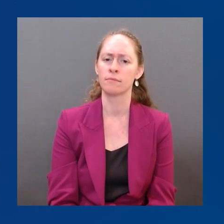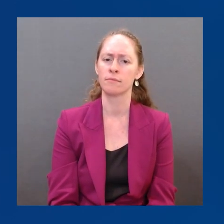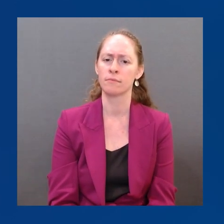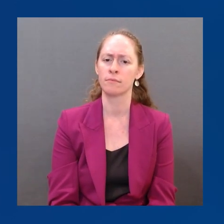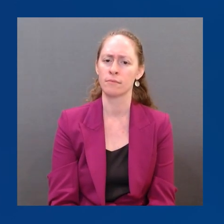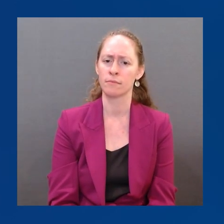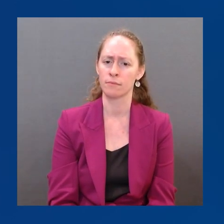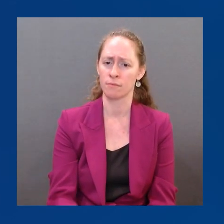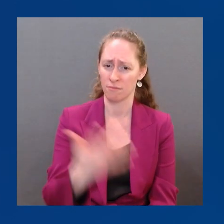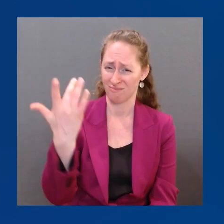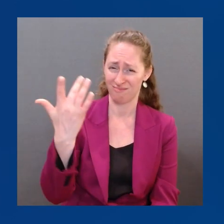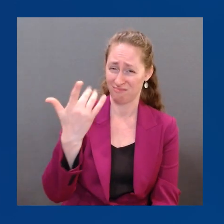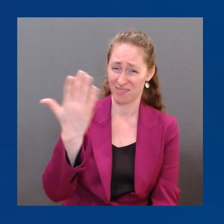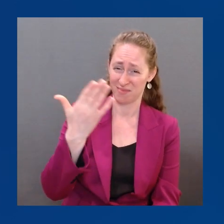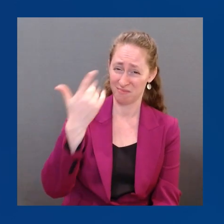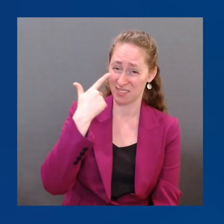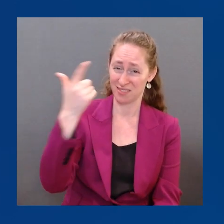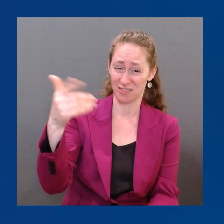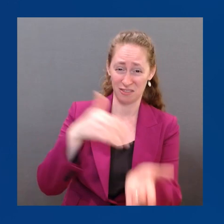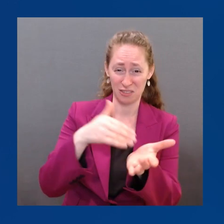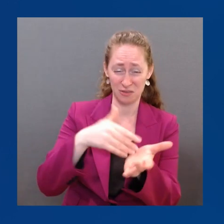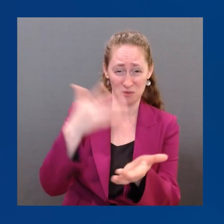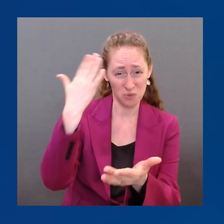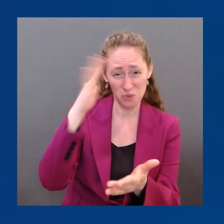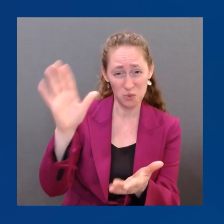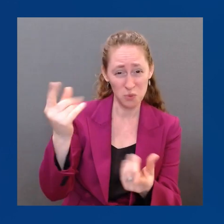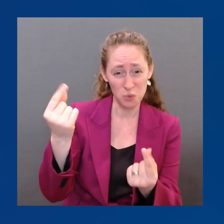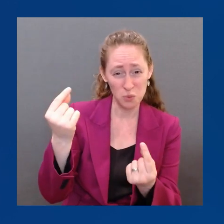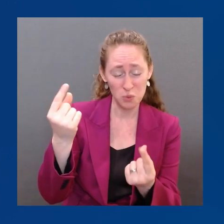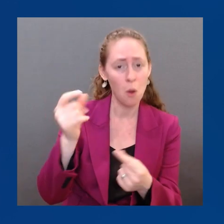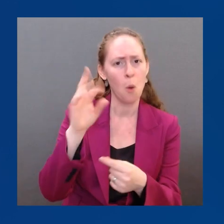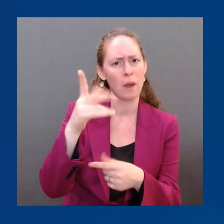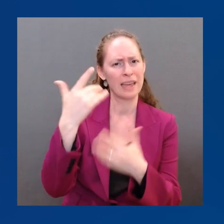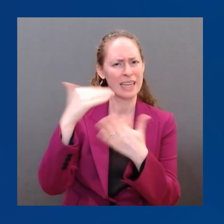is the supply maybe not as great as -- as you are suggesting?